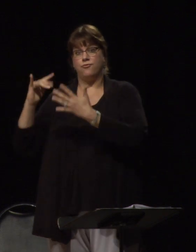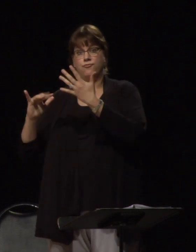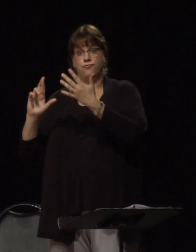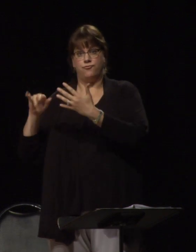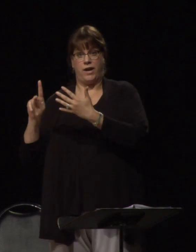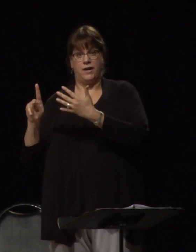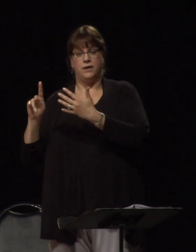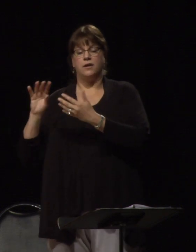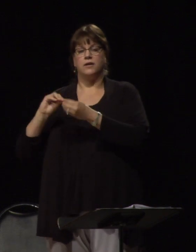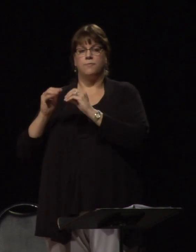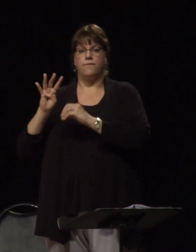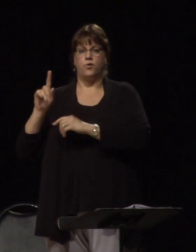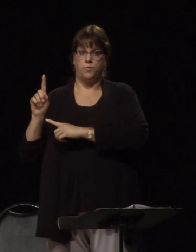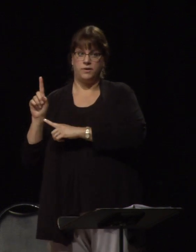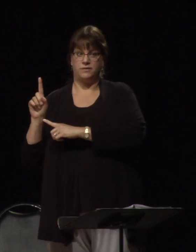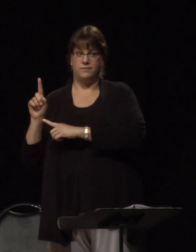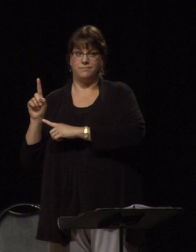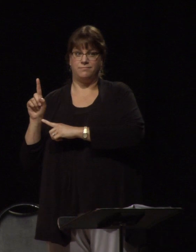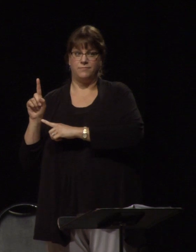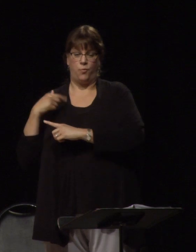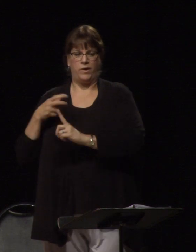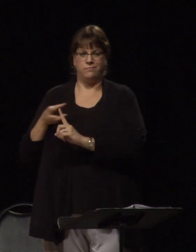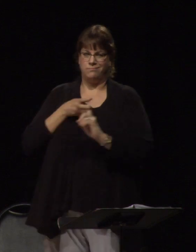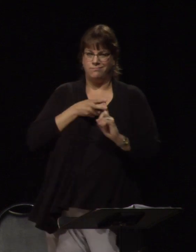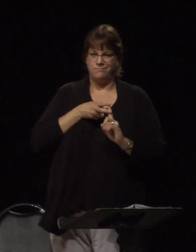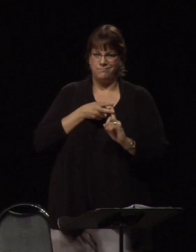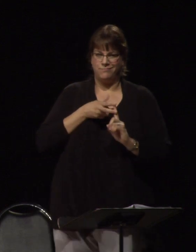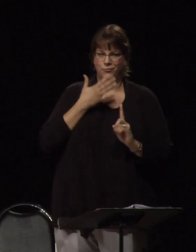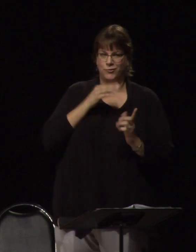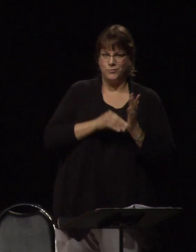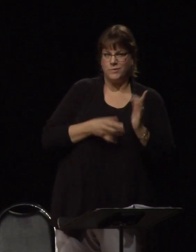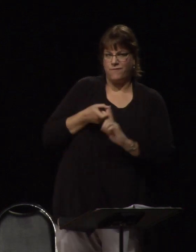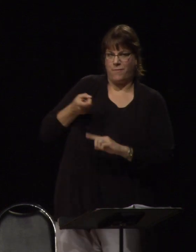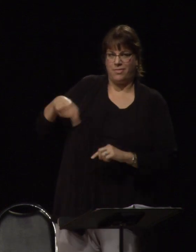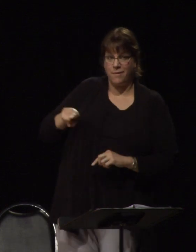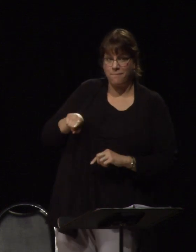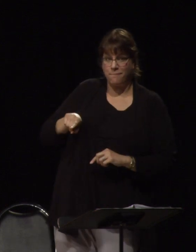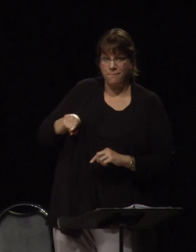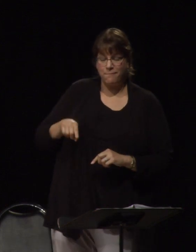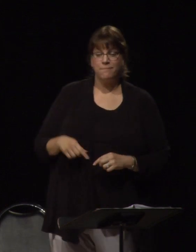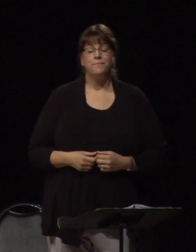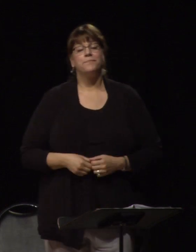RANKINGS. AND WE CONTINUE TO ATTRACT AN INCREASING NUMBER OF TRULY